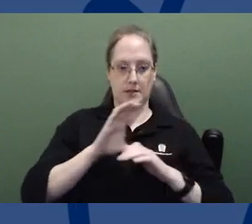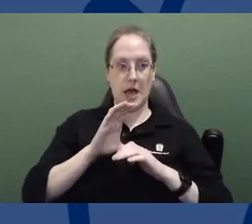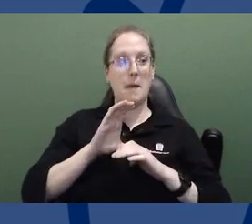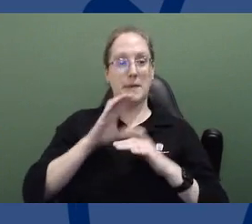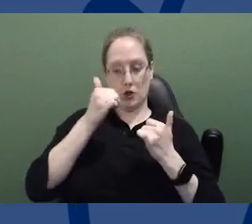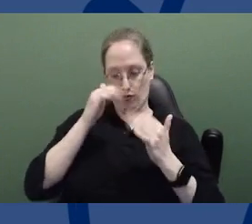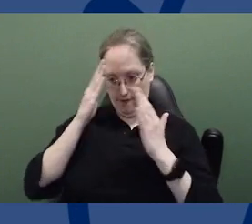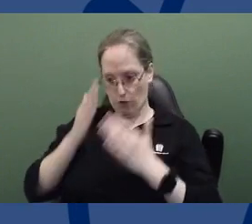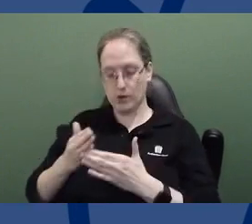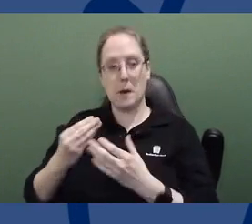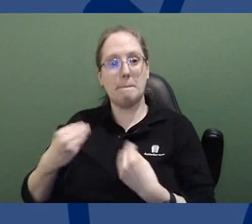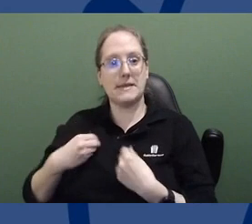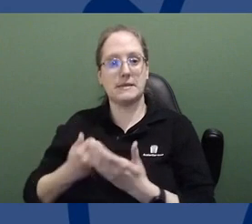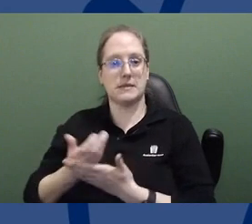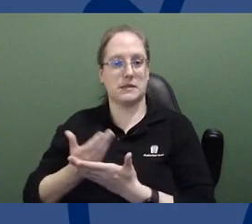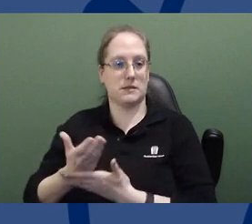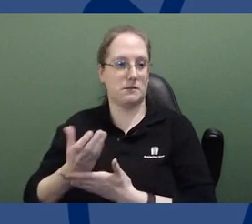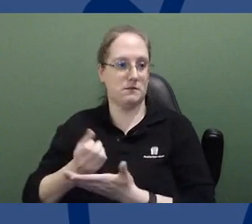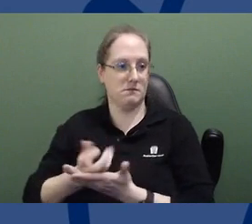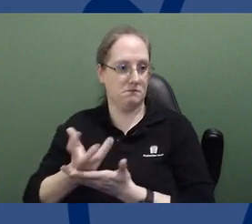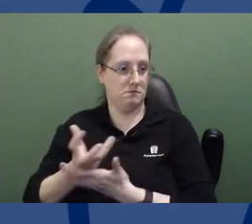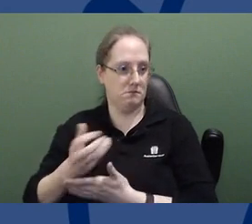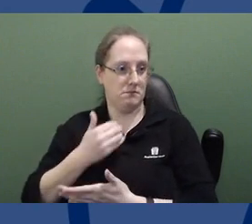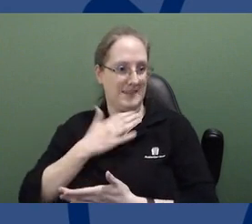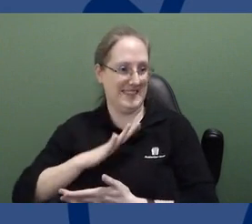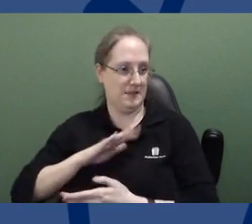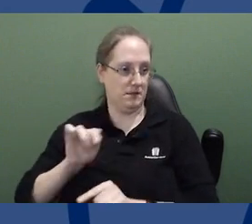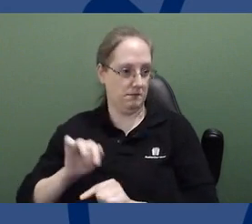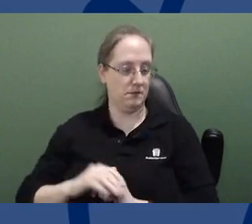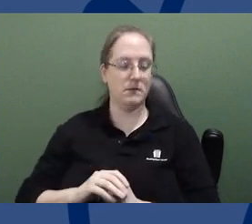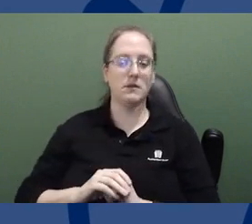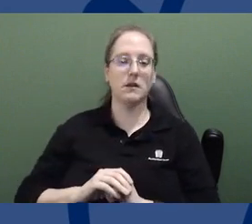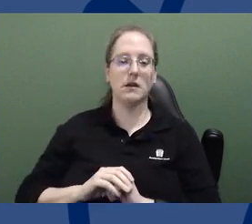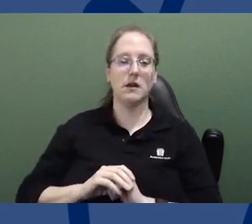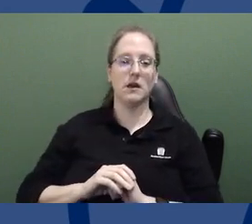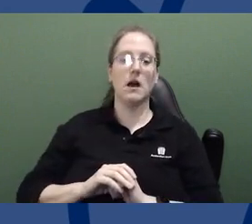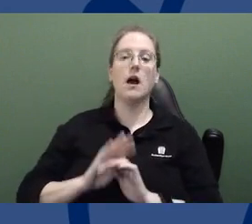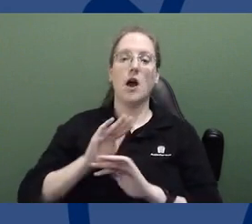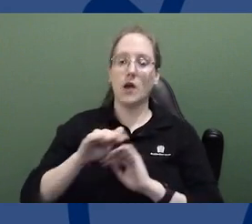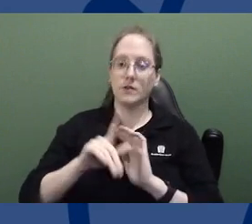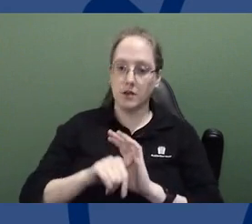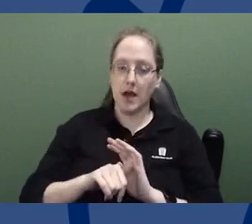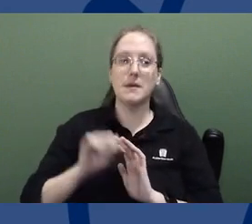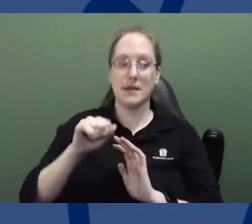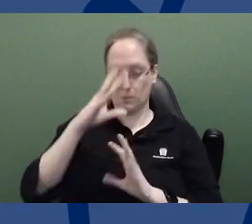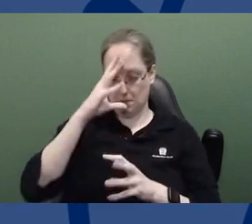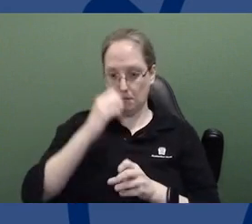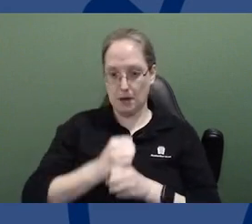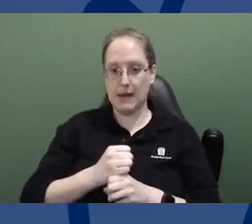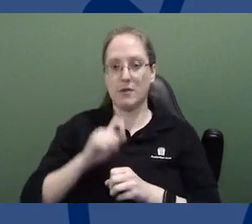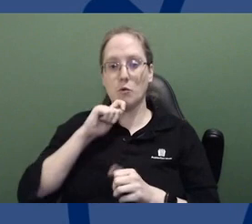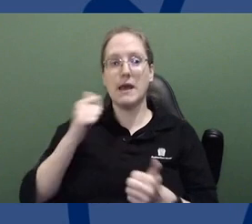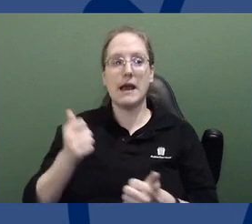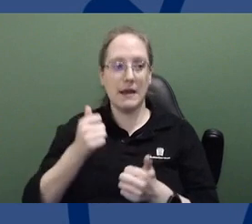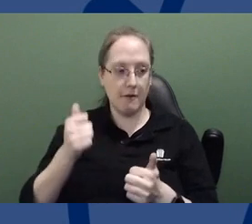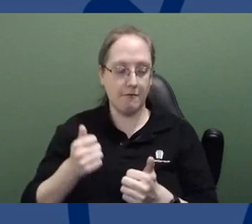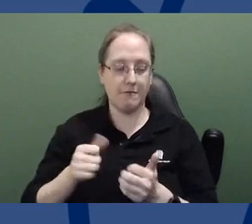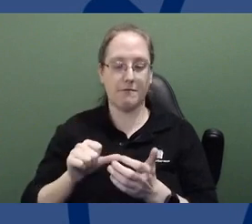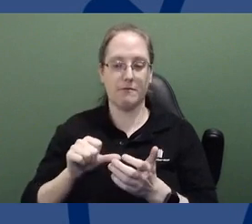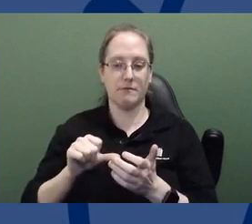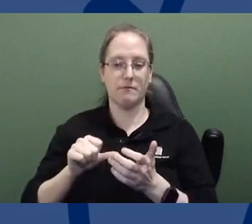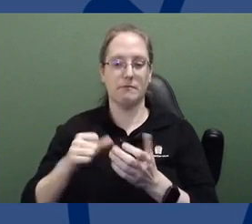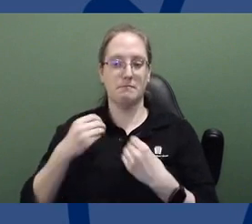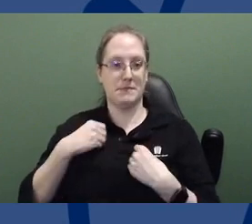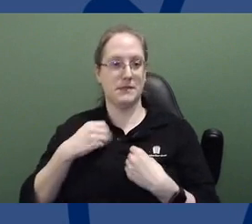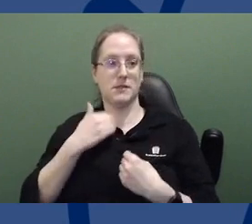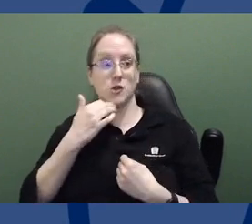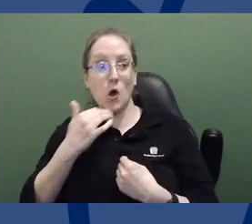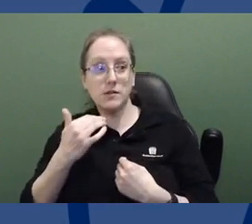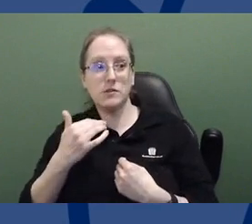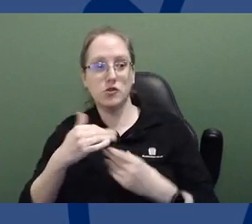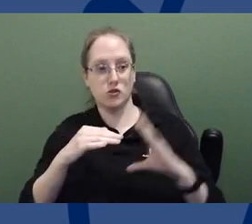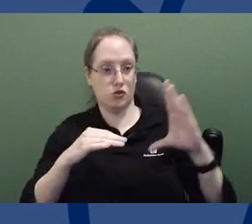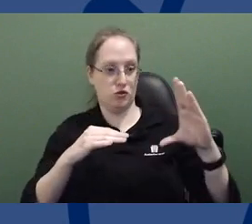expect that over time there will be sufficient business costs to expend that grant. Now,